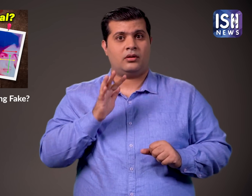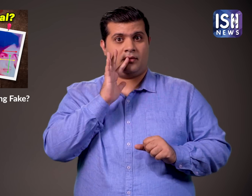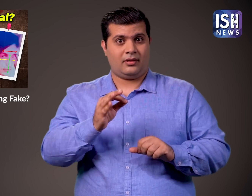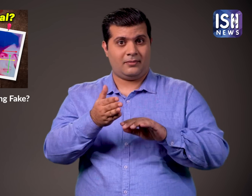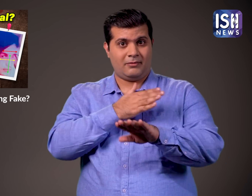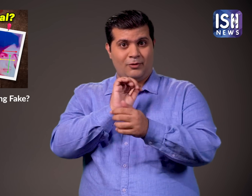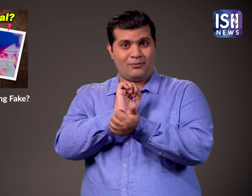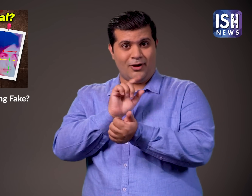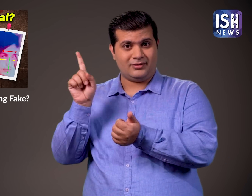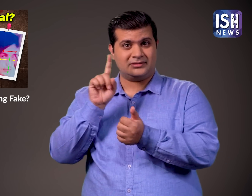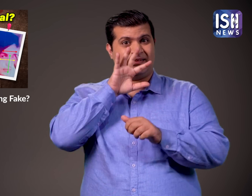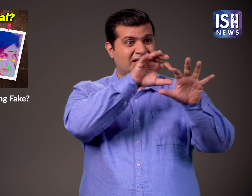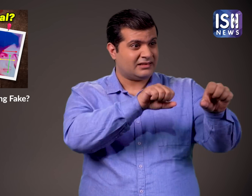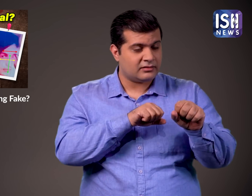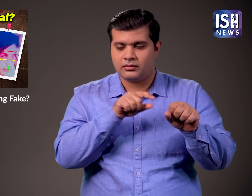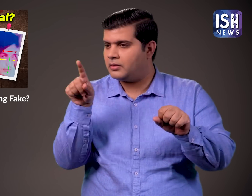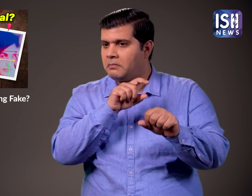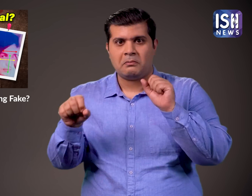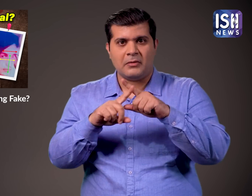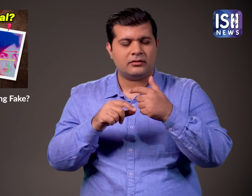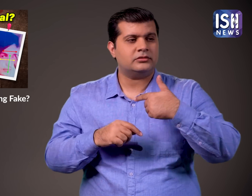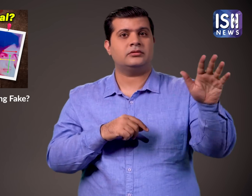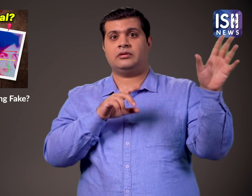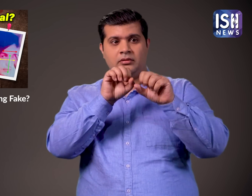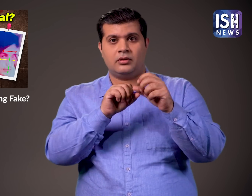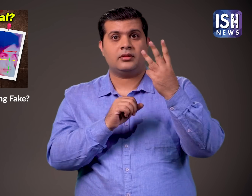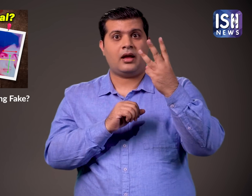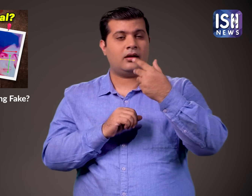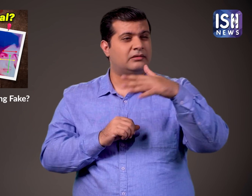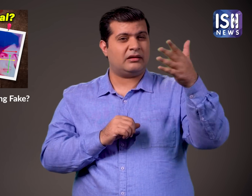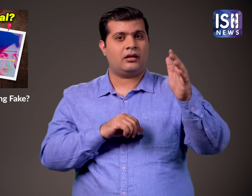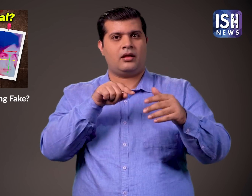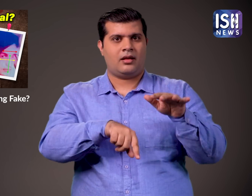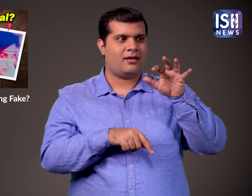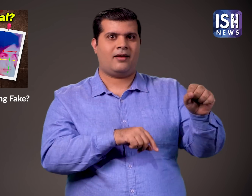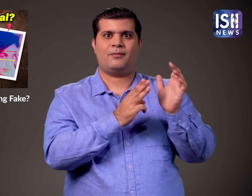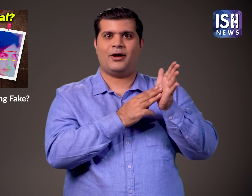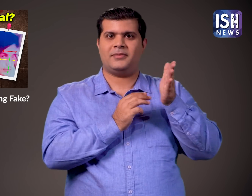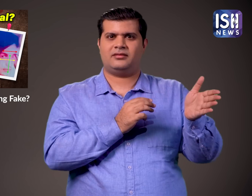The police detained three people but released them when their identities didn’t match the footage. Shehzad was then arrested.